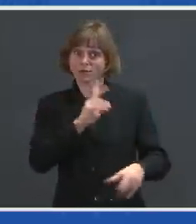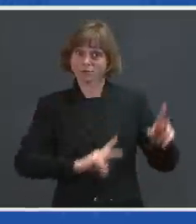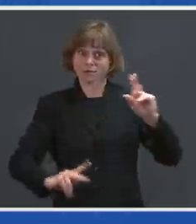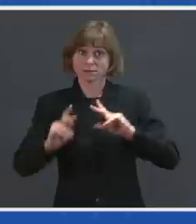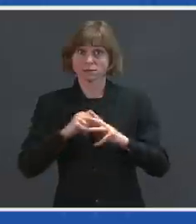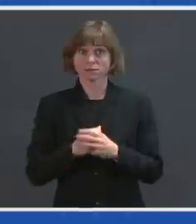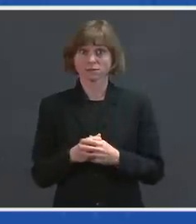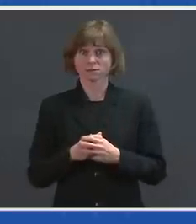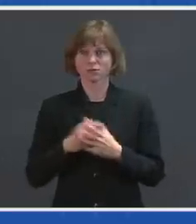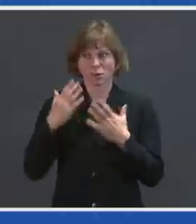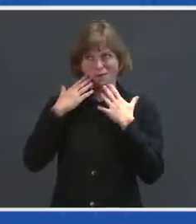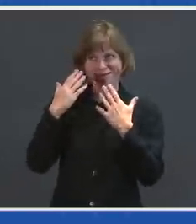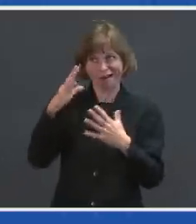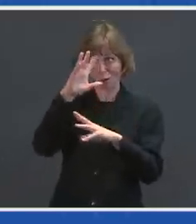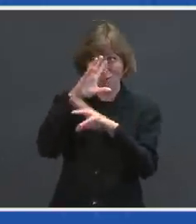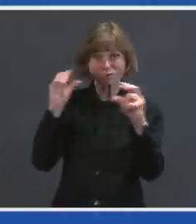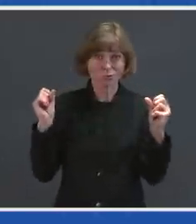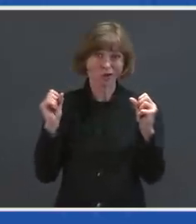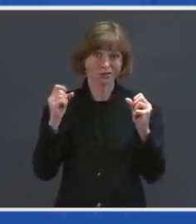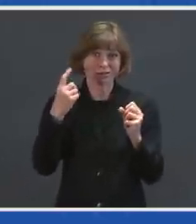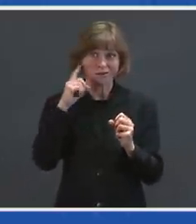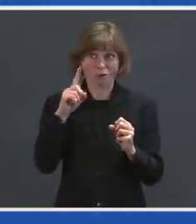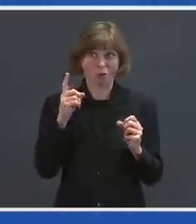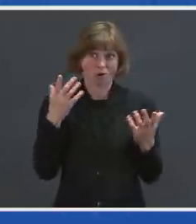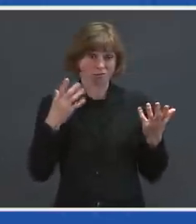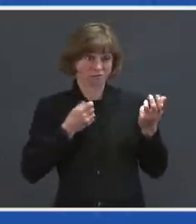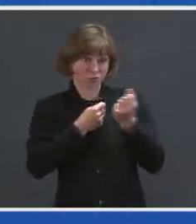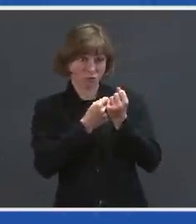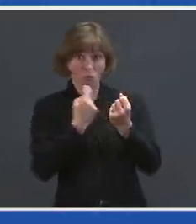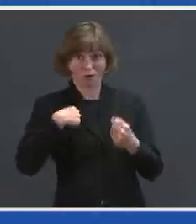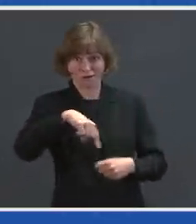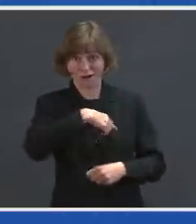Thank you, Mr. President, for being there and for with us and for us.